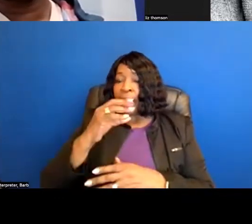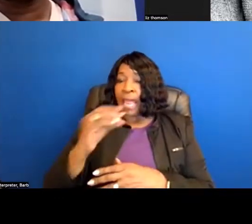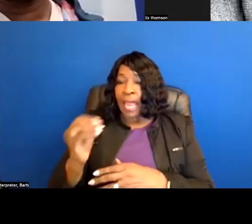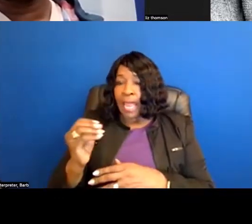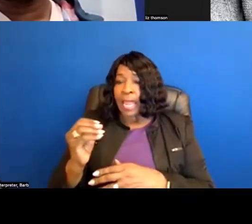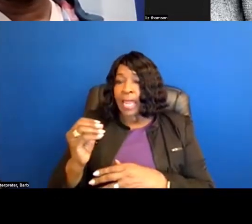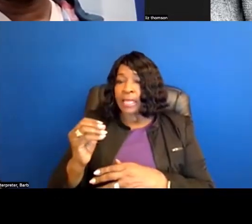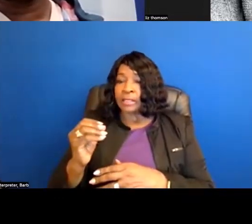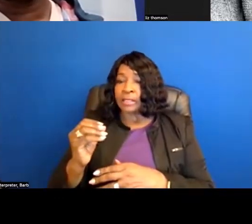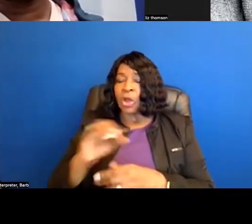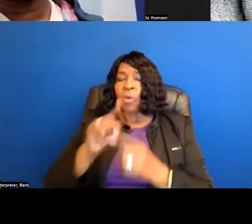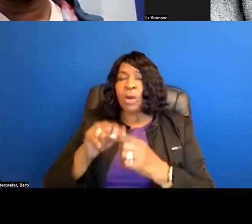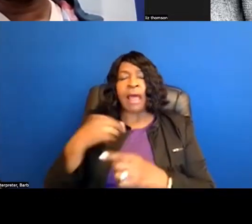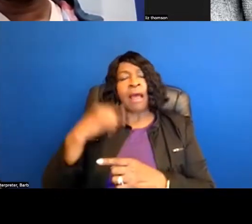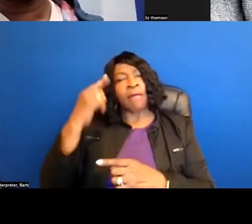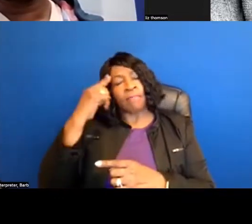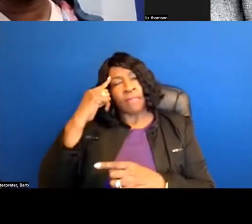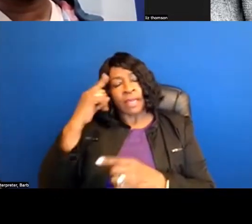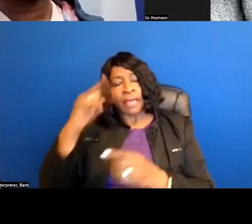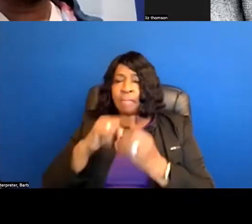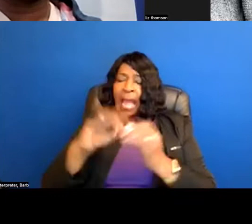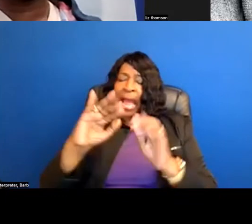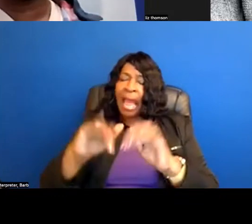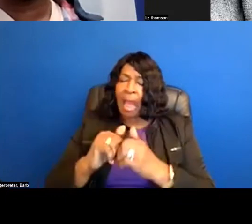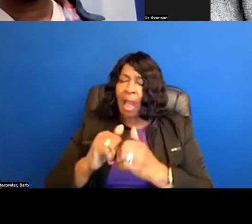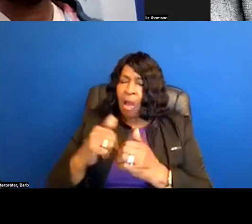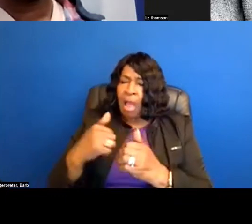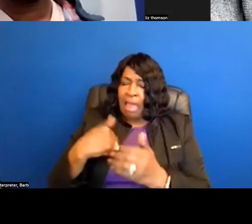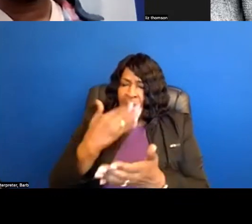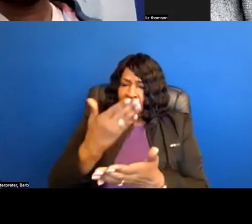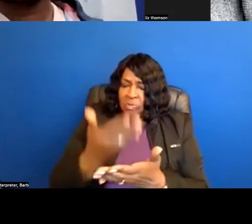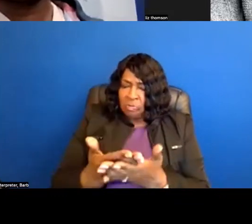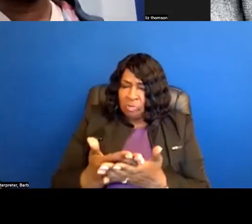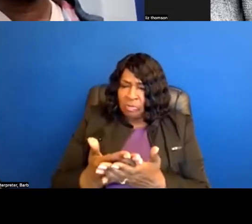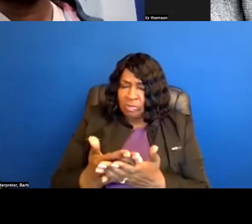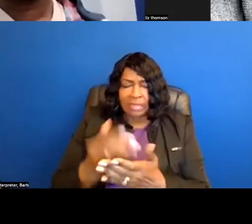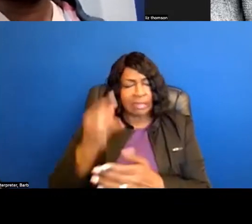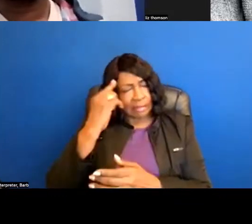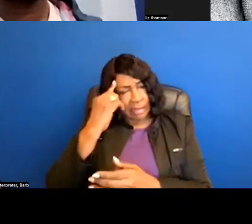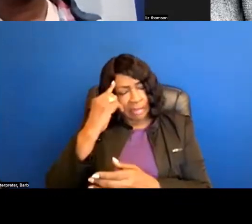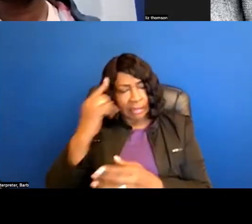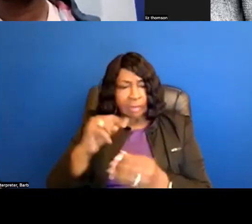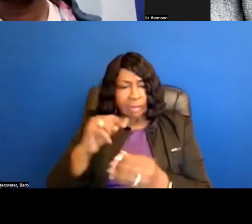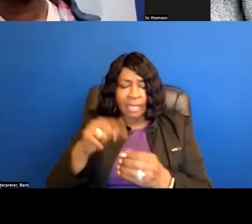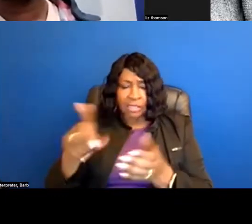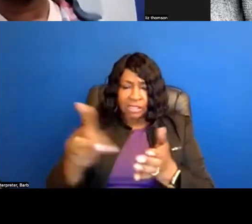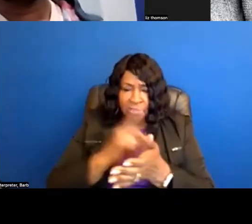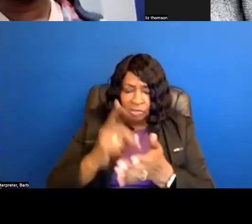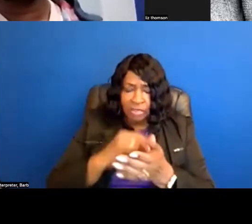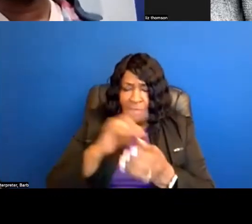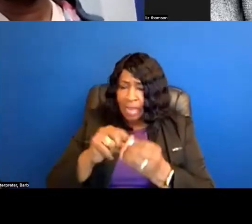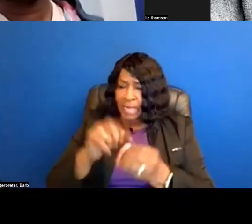And when I think about how I ended up even thinking about having a dissertation about Disability Cultural Centers,